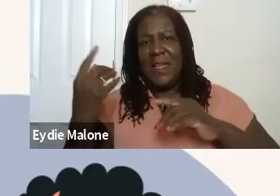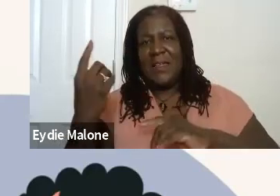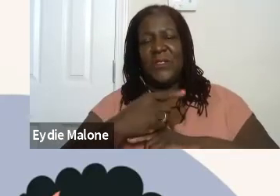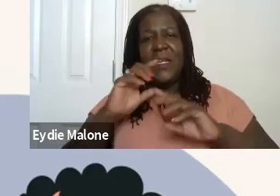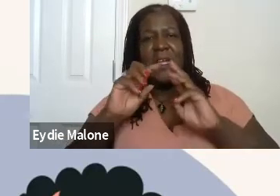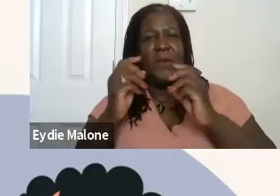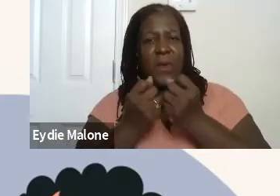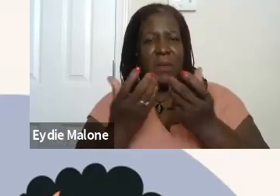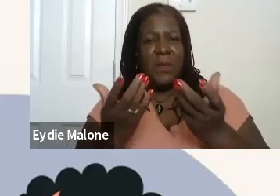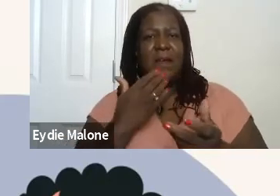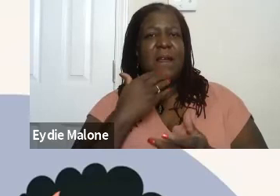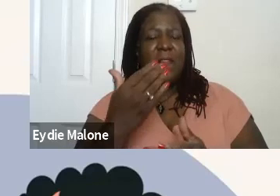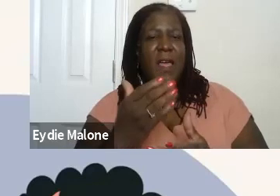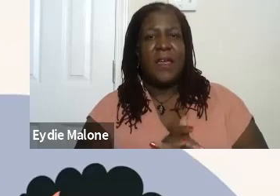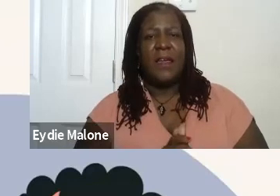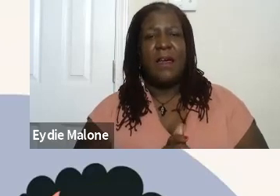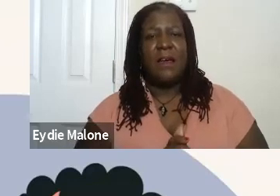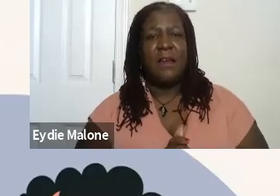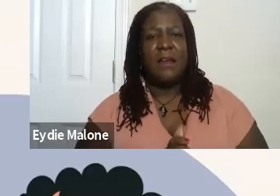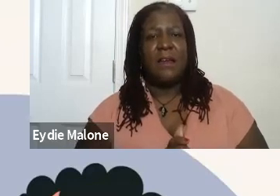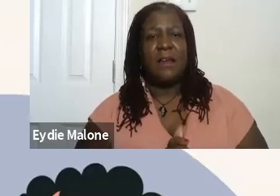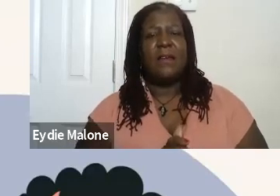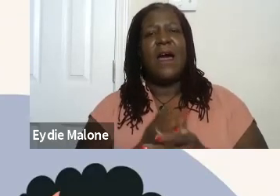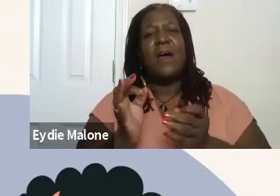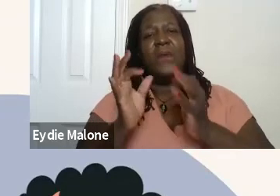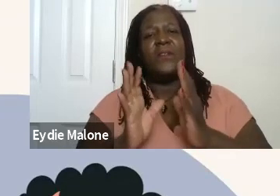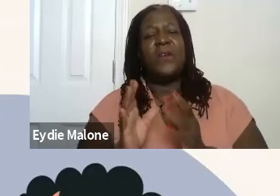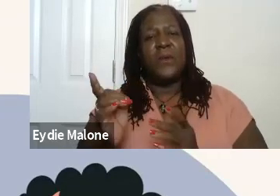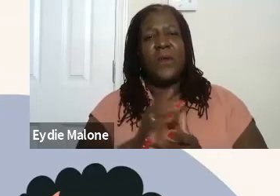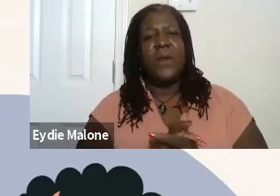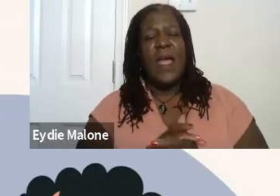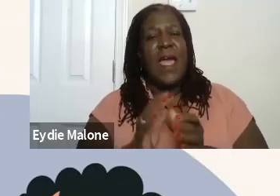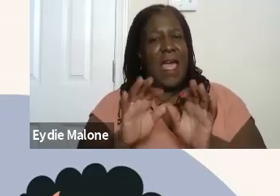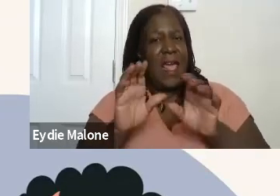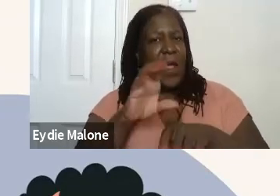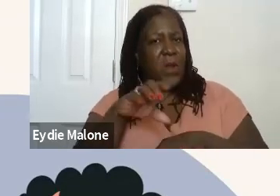thank our sign language interpreter and our captioning for making this a better experience